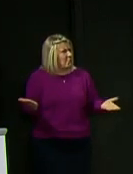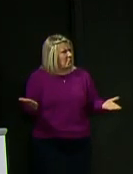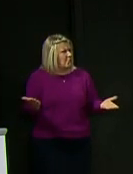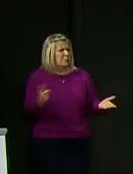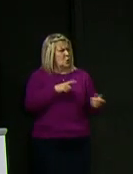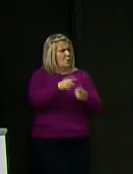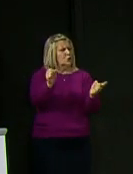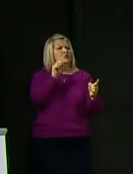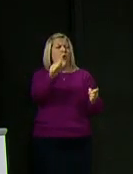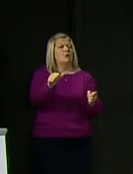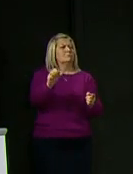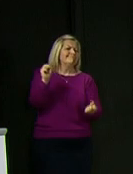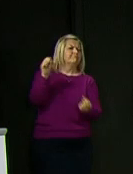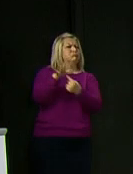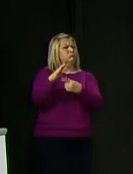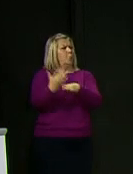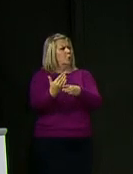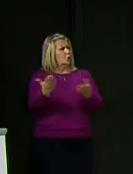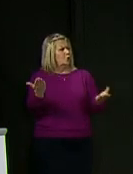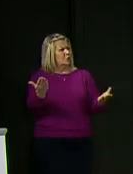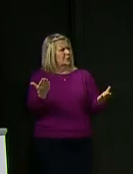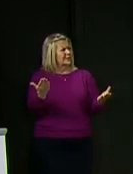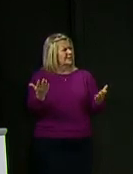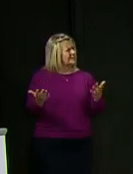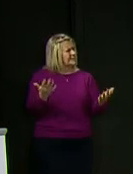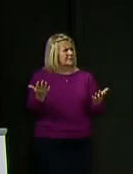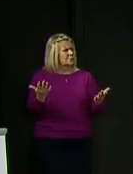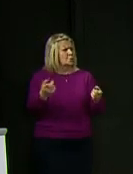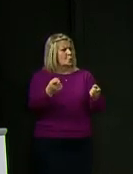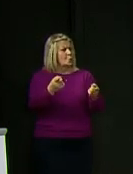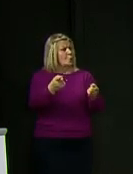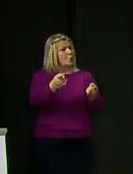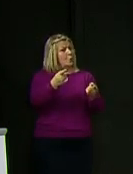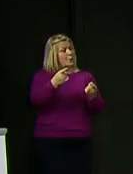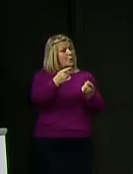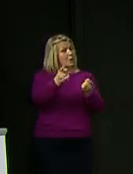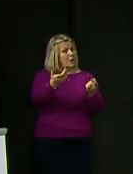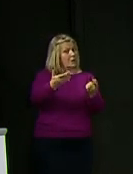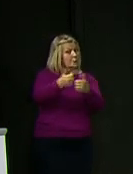work to stay closed. So if these companies can demonstrate they can put the necessary